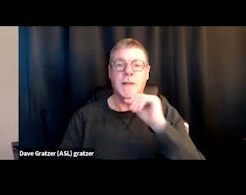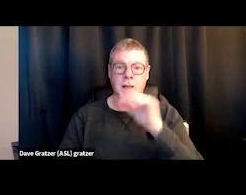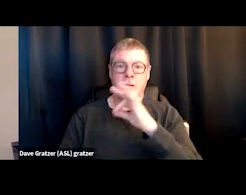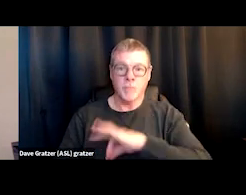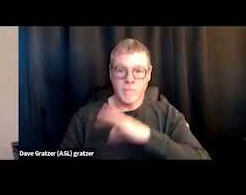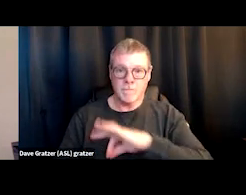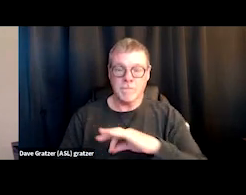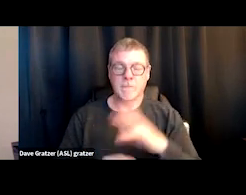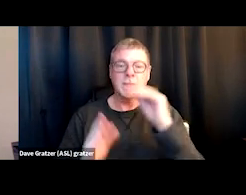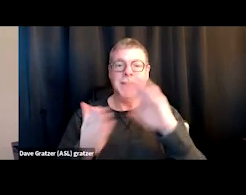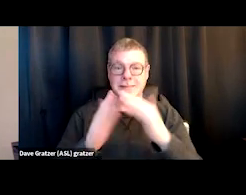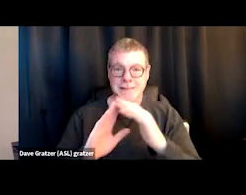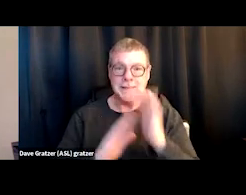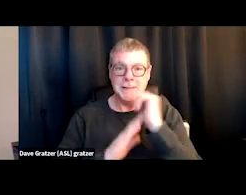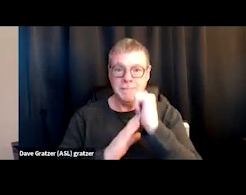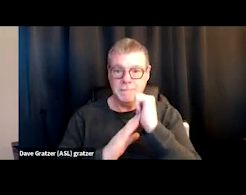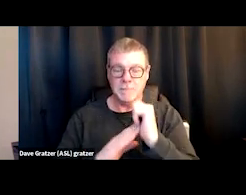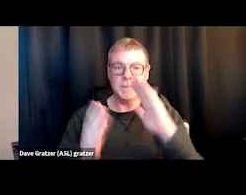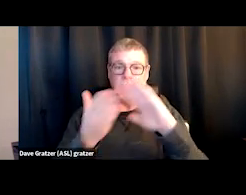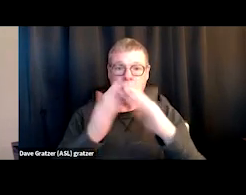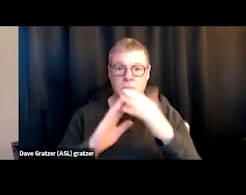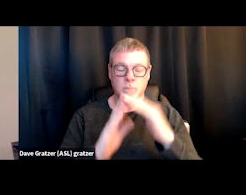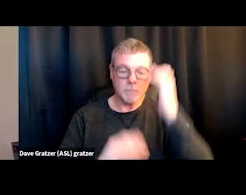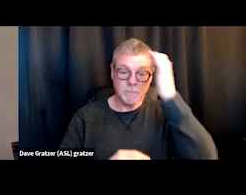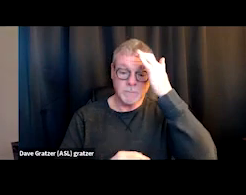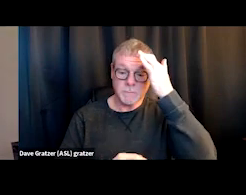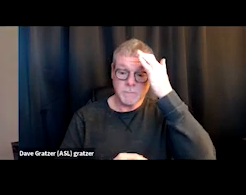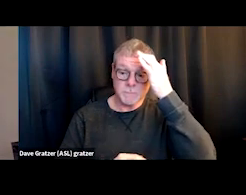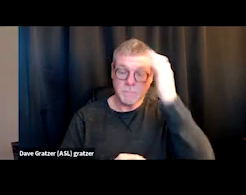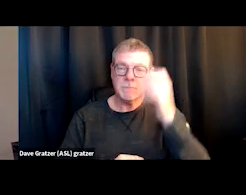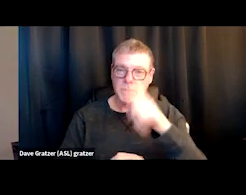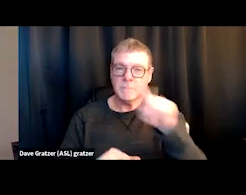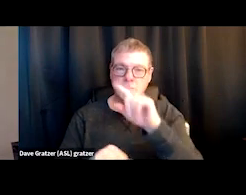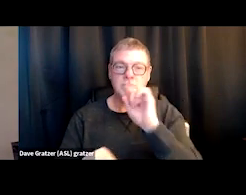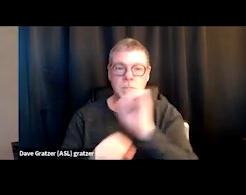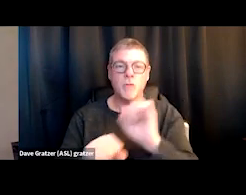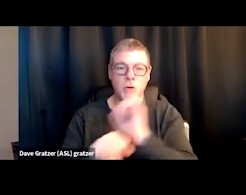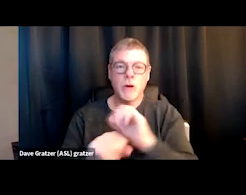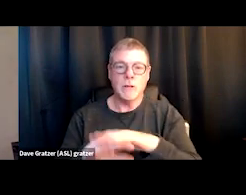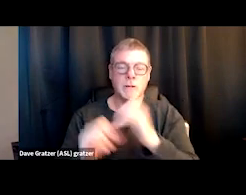and the city leaders in the community, and they have been working on a strategic plan,